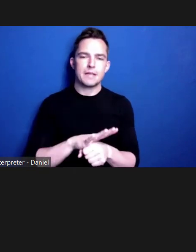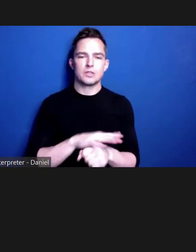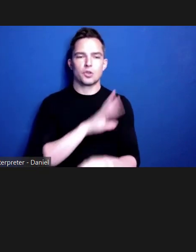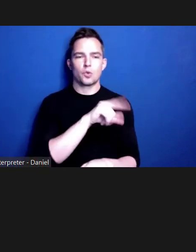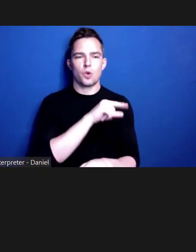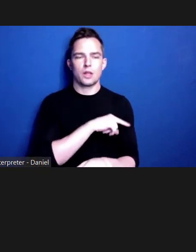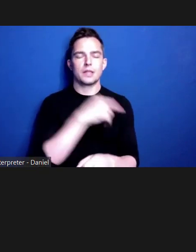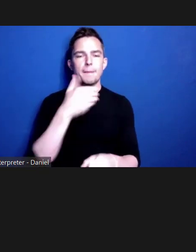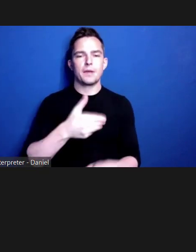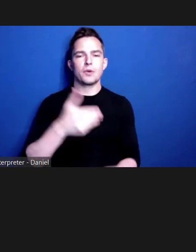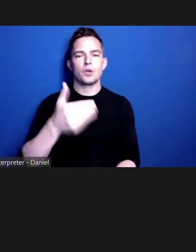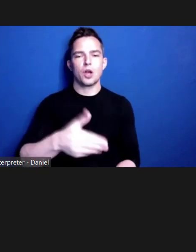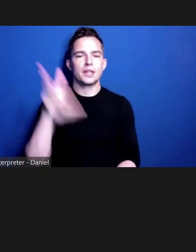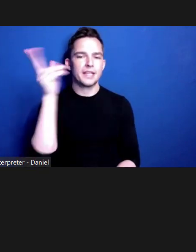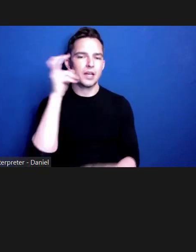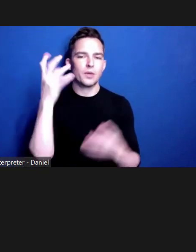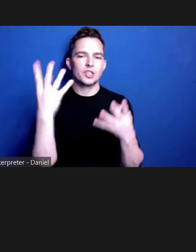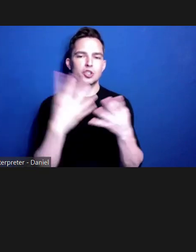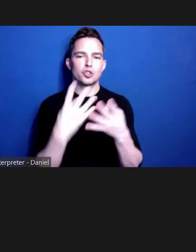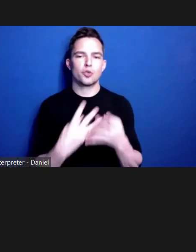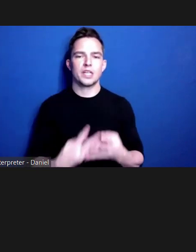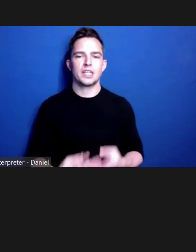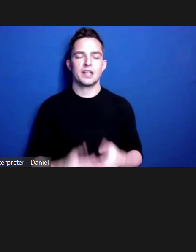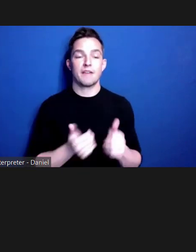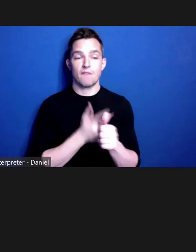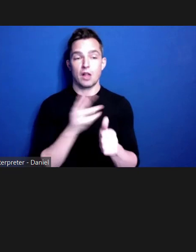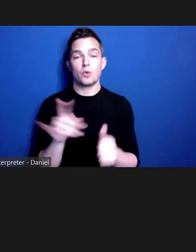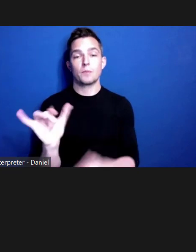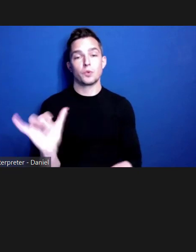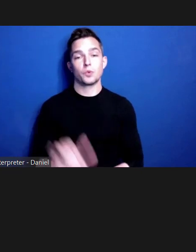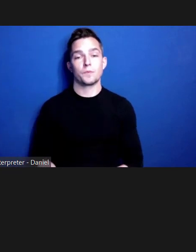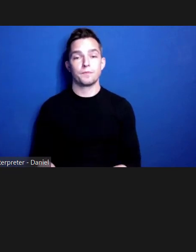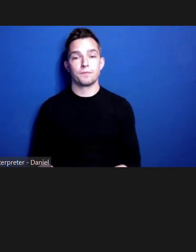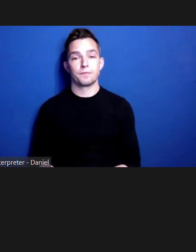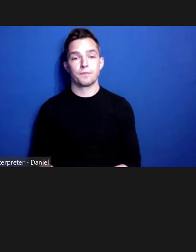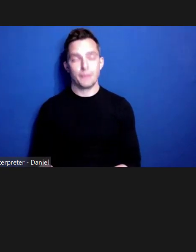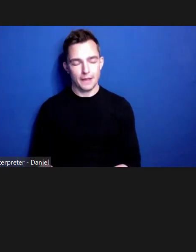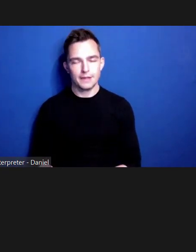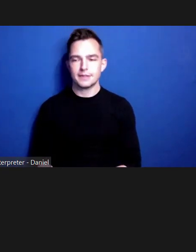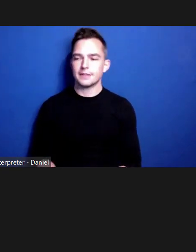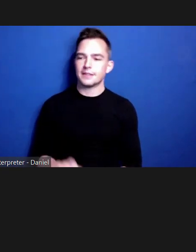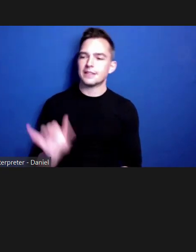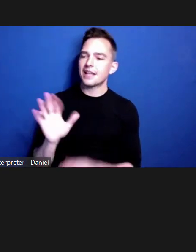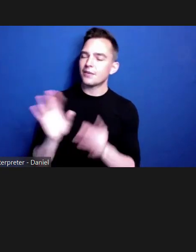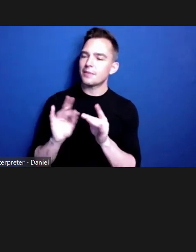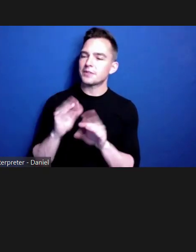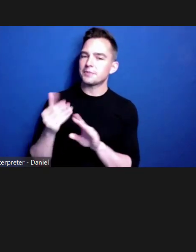Dr. Foust: Now, as we mentioned a moment ago, OAE and Pure Tone